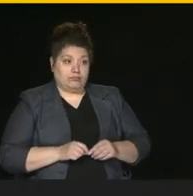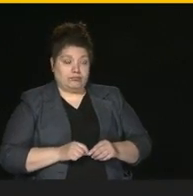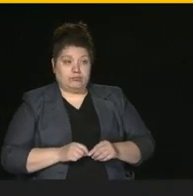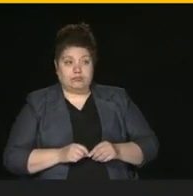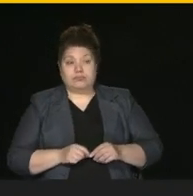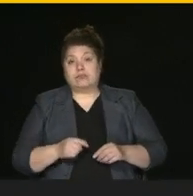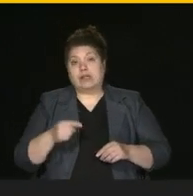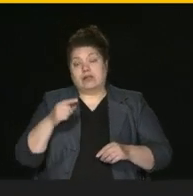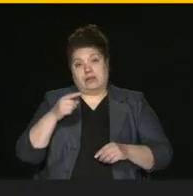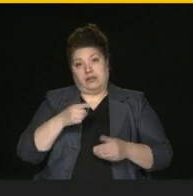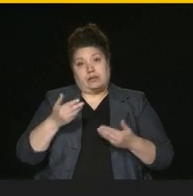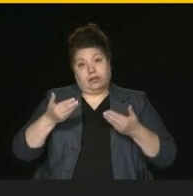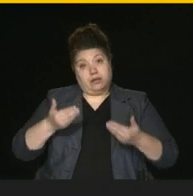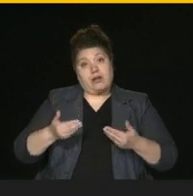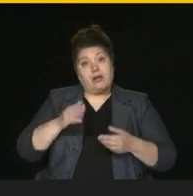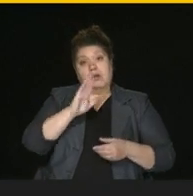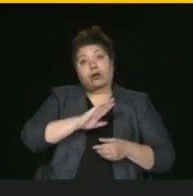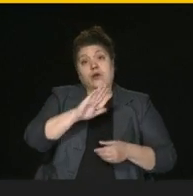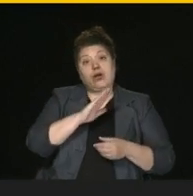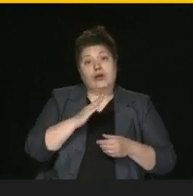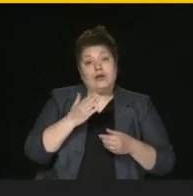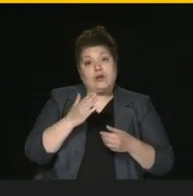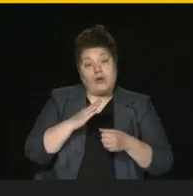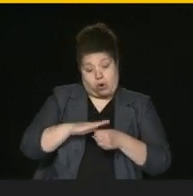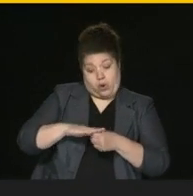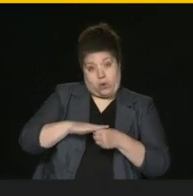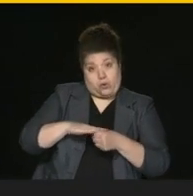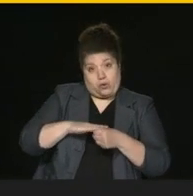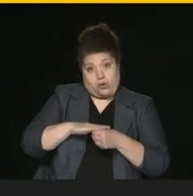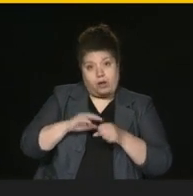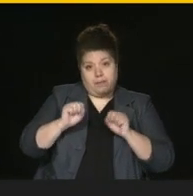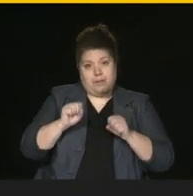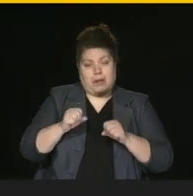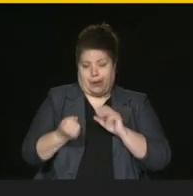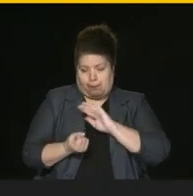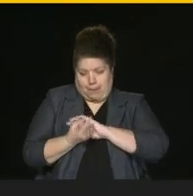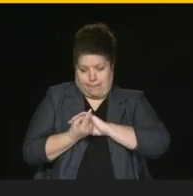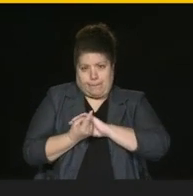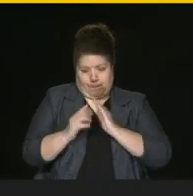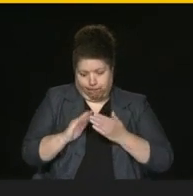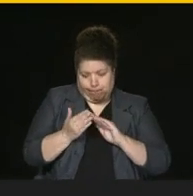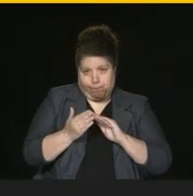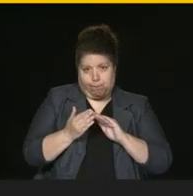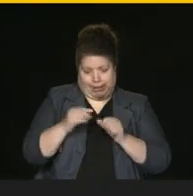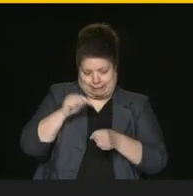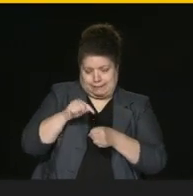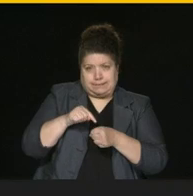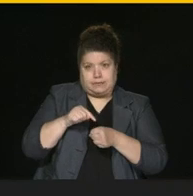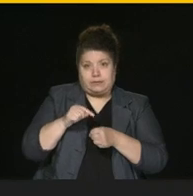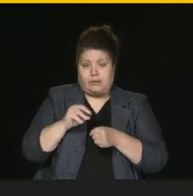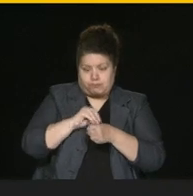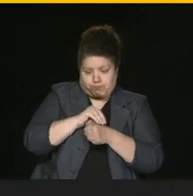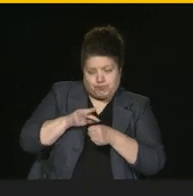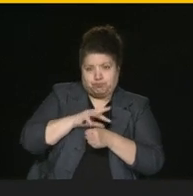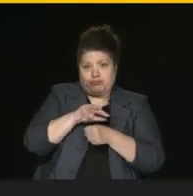(Question by Media): [ End of Translation ] IT'S DIFFICULT TO SAY BECAUSE EVERY PROVINCE AND TERRITORY AS THEIR OWN EPIDEMIC.